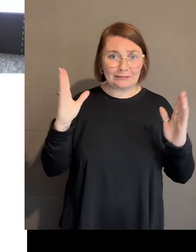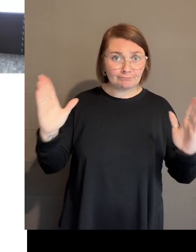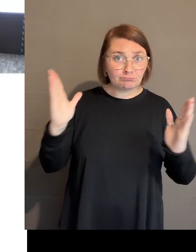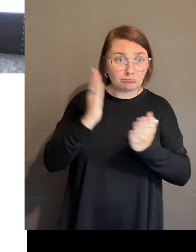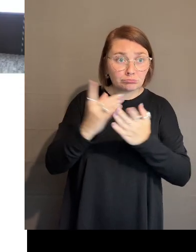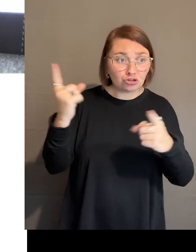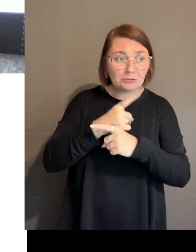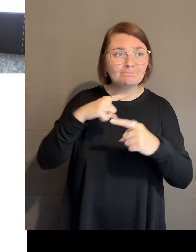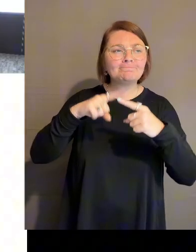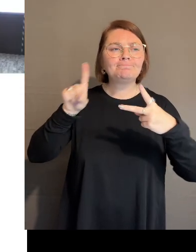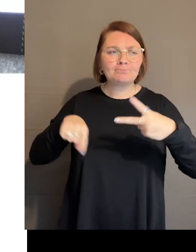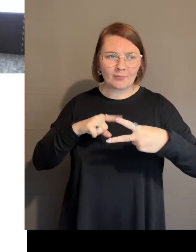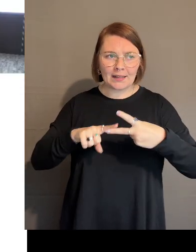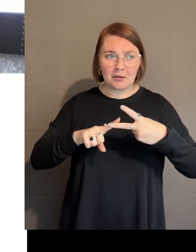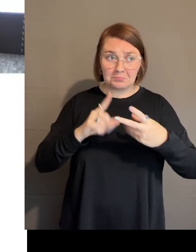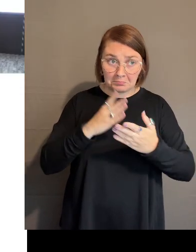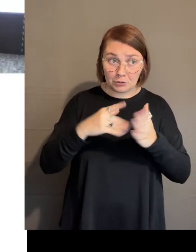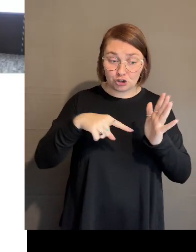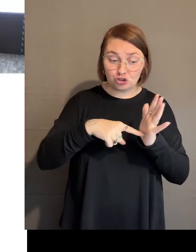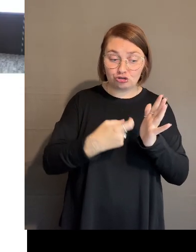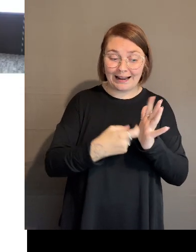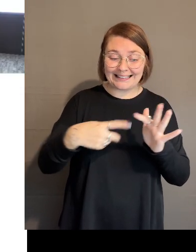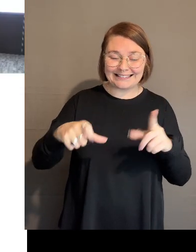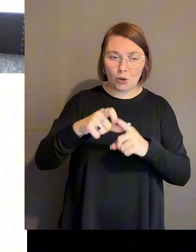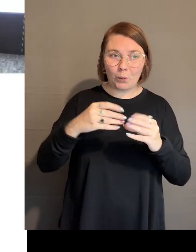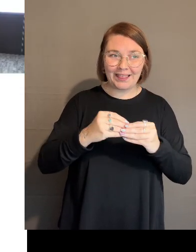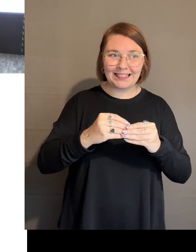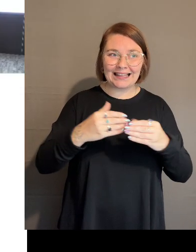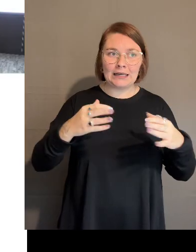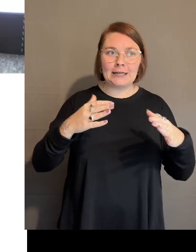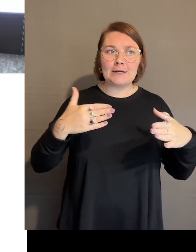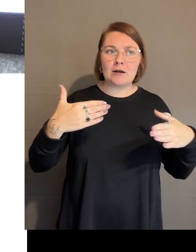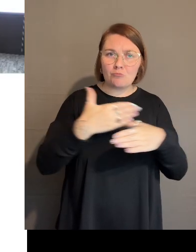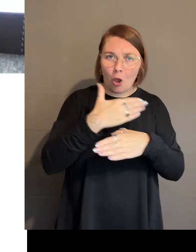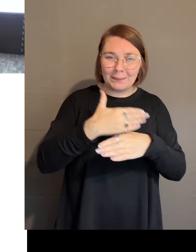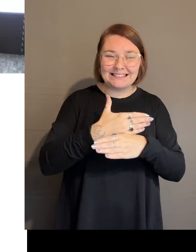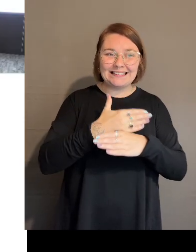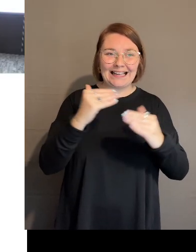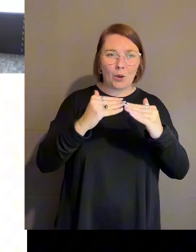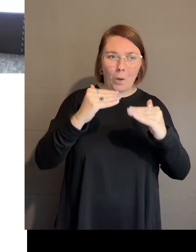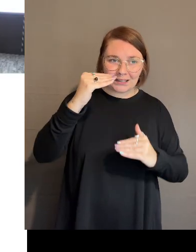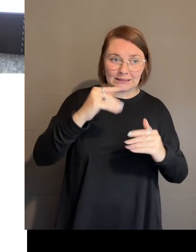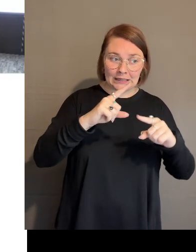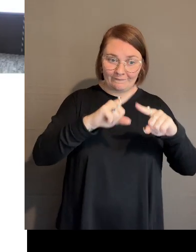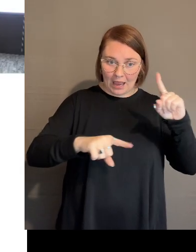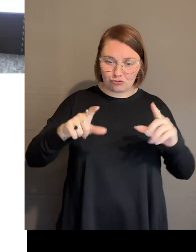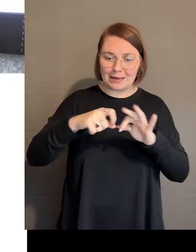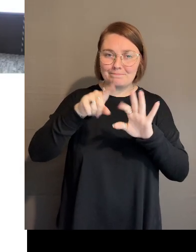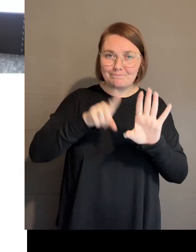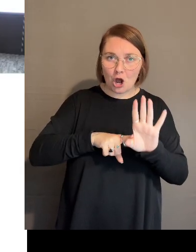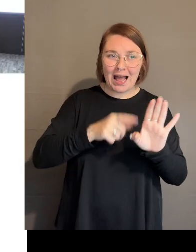And the second one is, do trends in employment inequalities vary by age, sex, and type of disability?